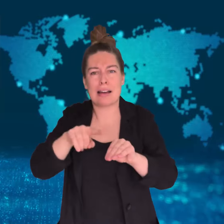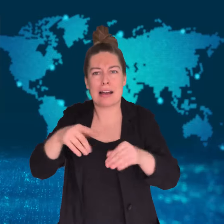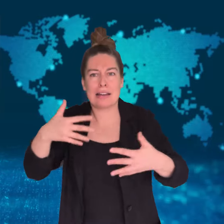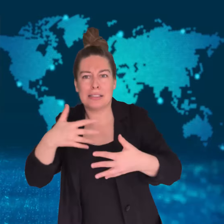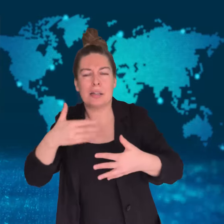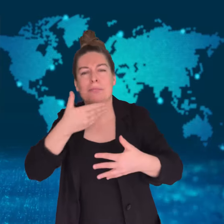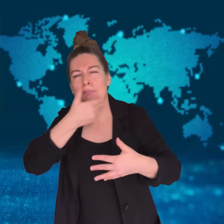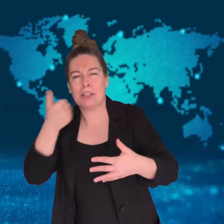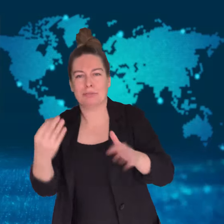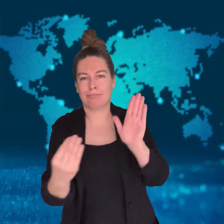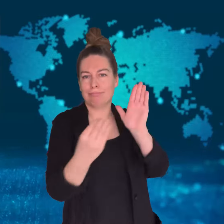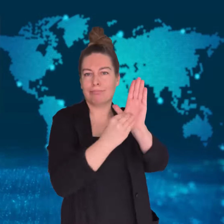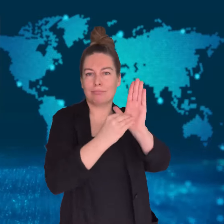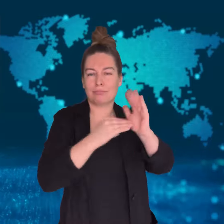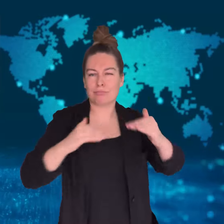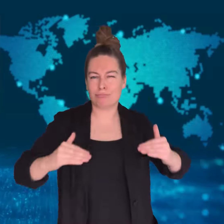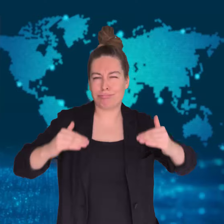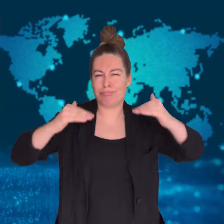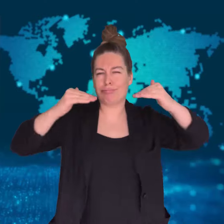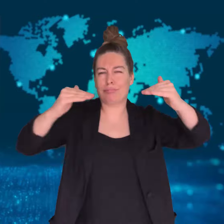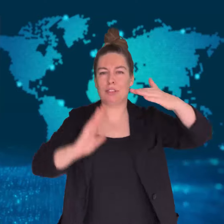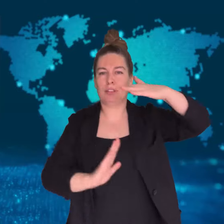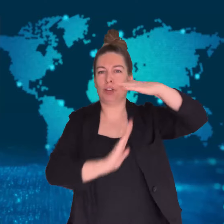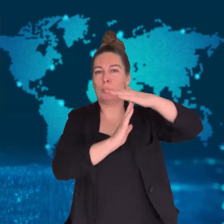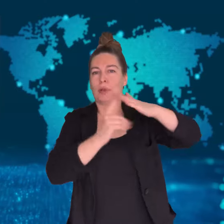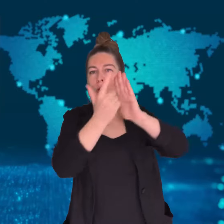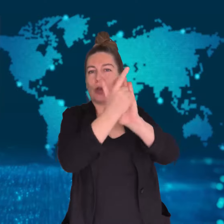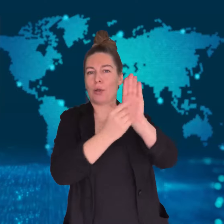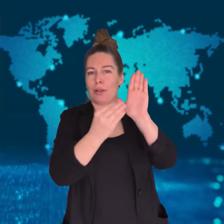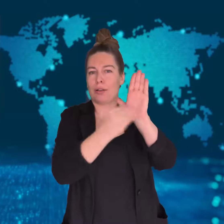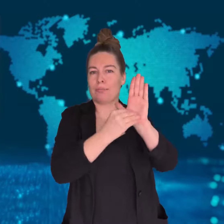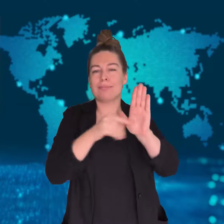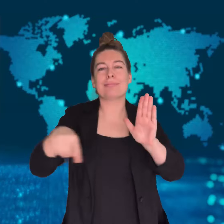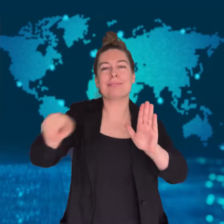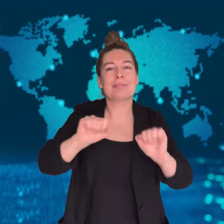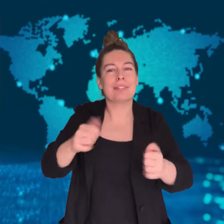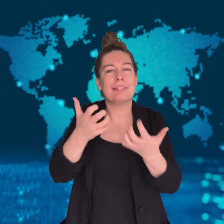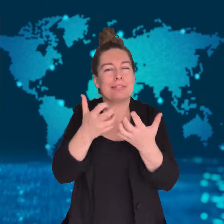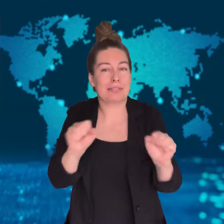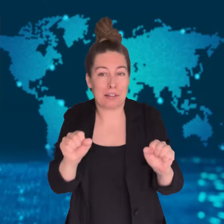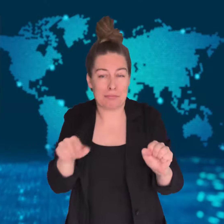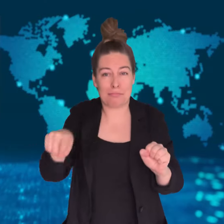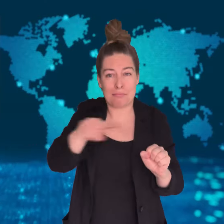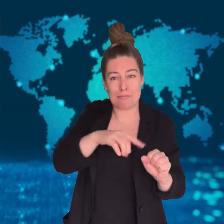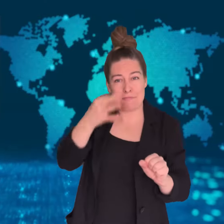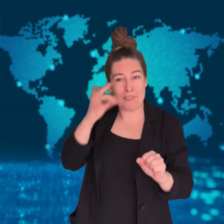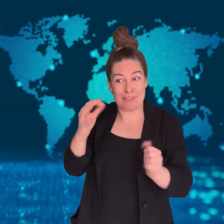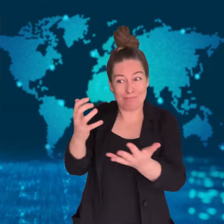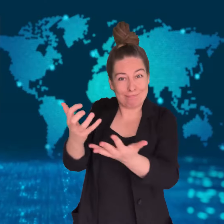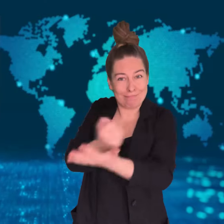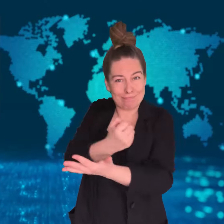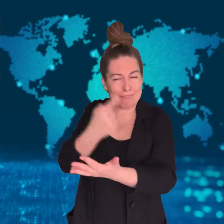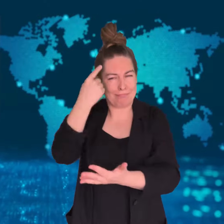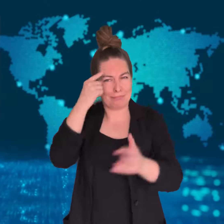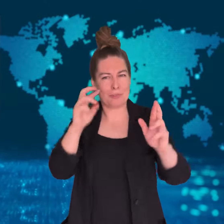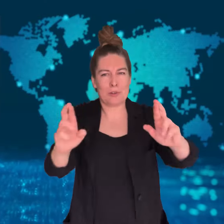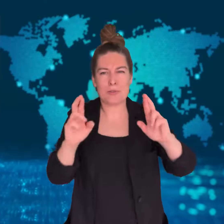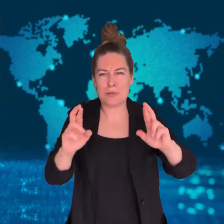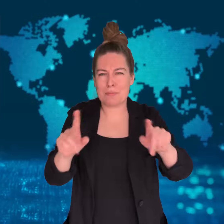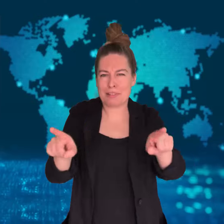The French government wanted to be sure this could not happen in their country.